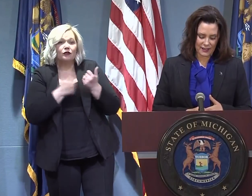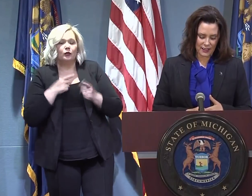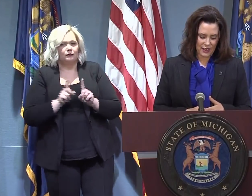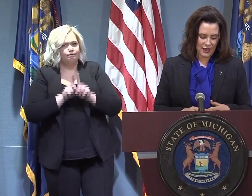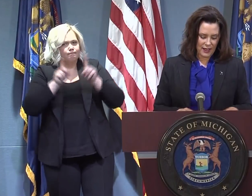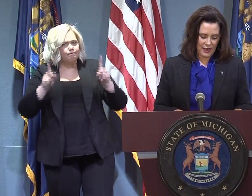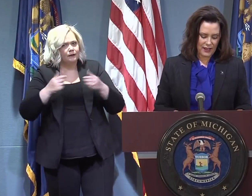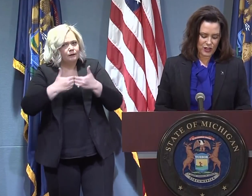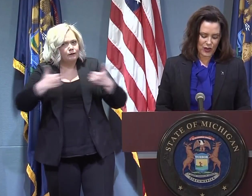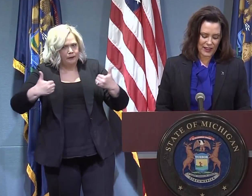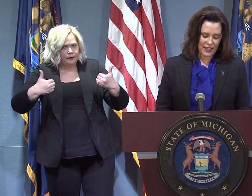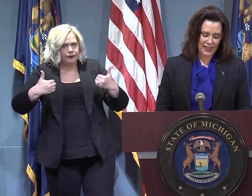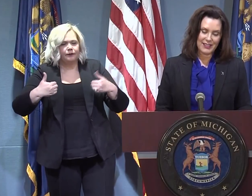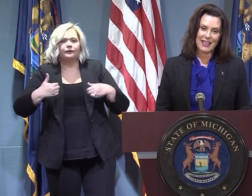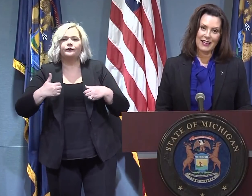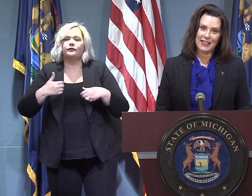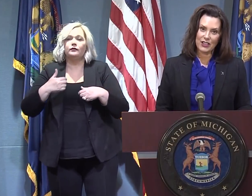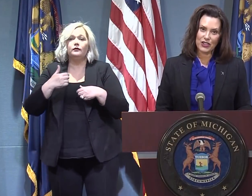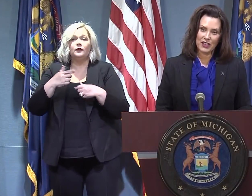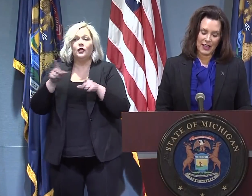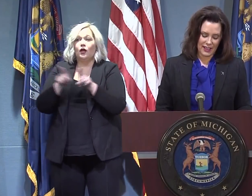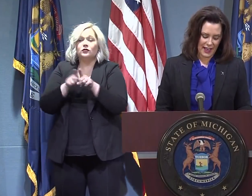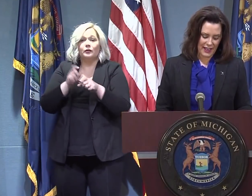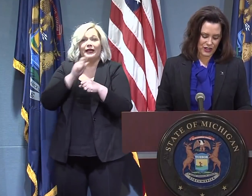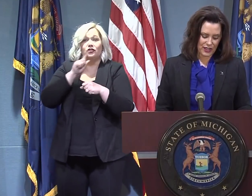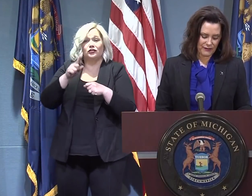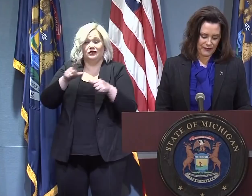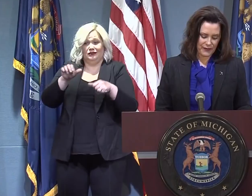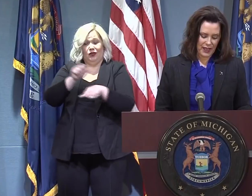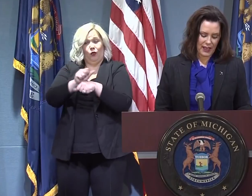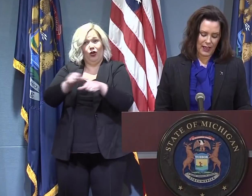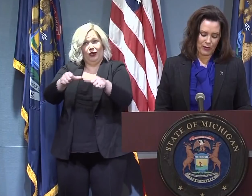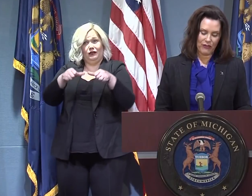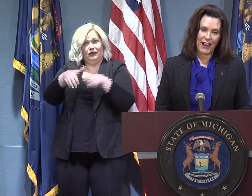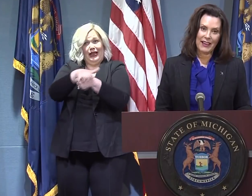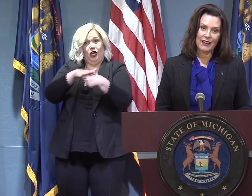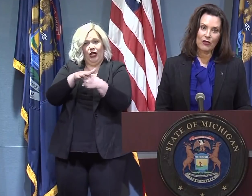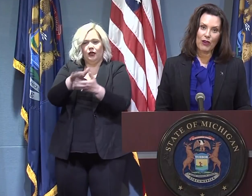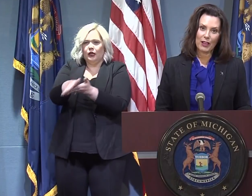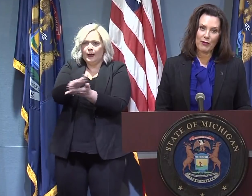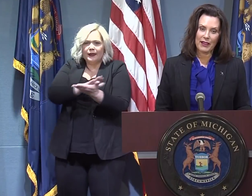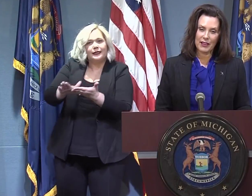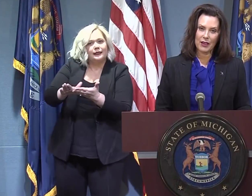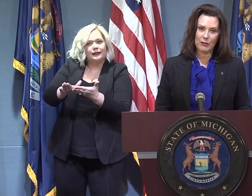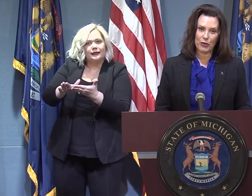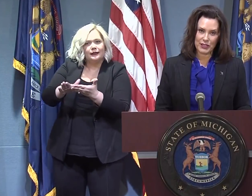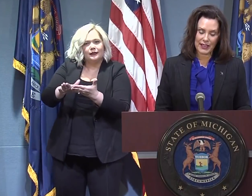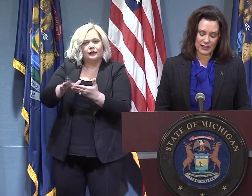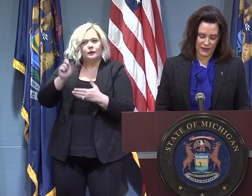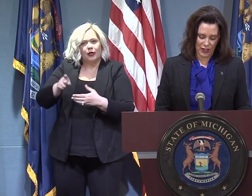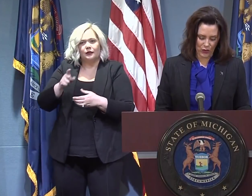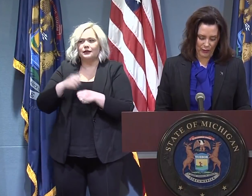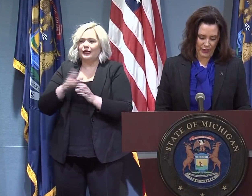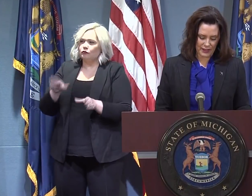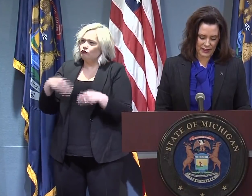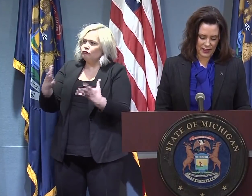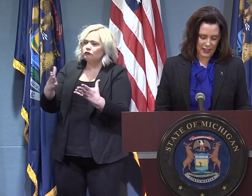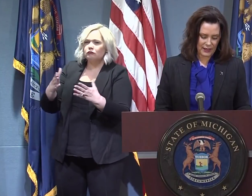EMPLOYEES BY CAREFULLY MONITORING SYMPTOMS AND ISSUING SOCIAL DISTANCING TECHNIQUES AND